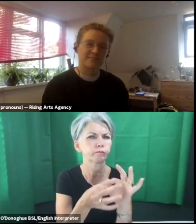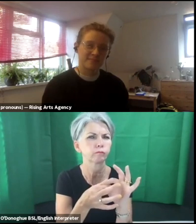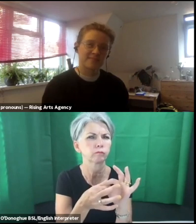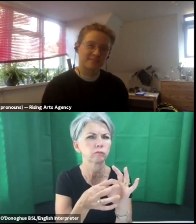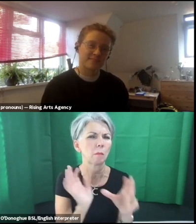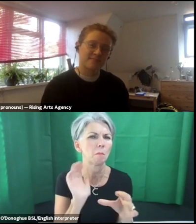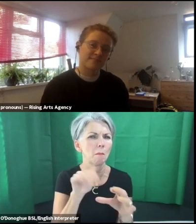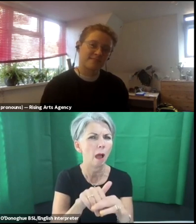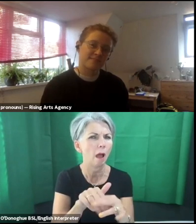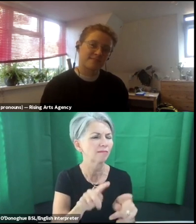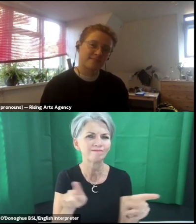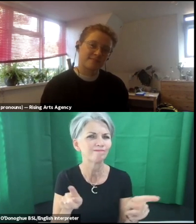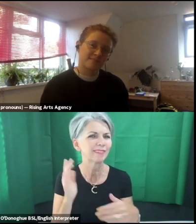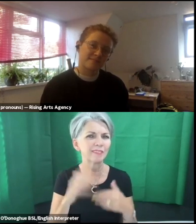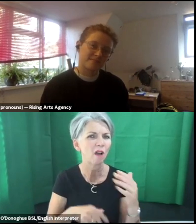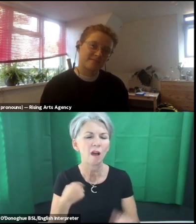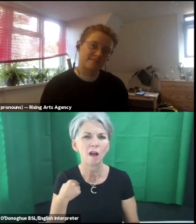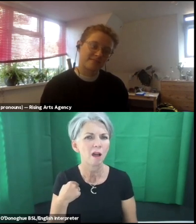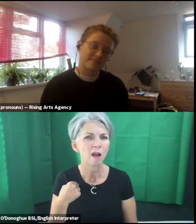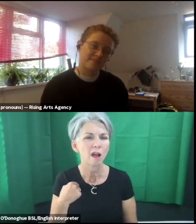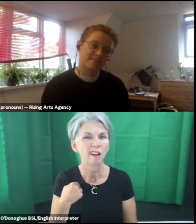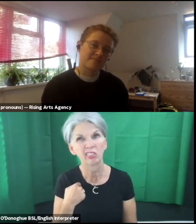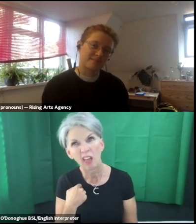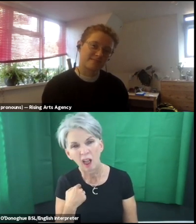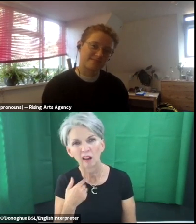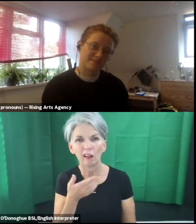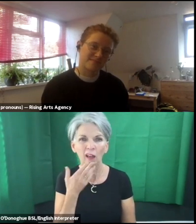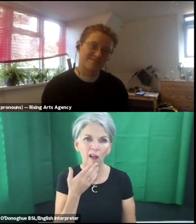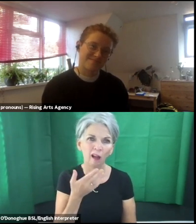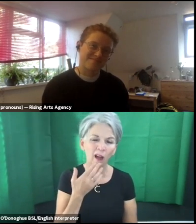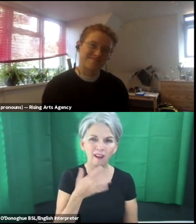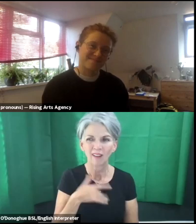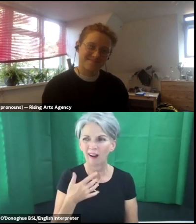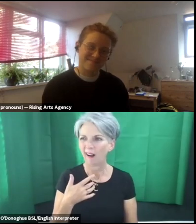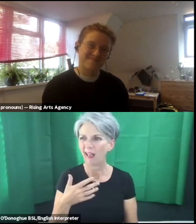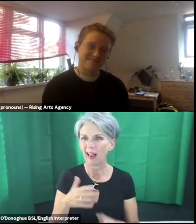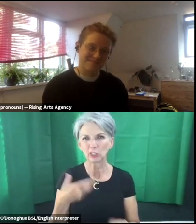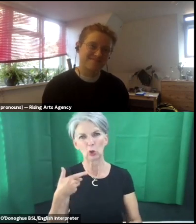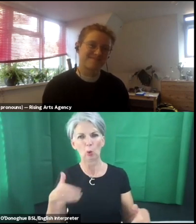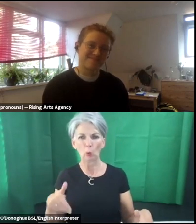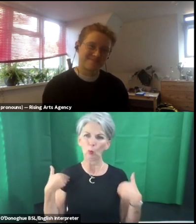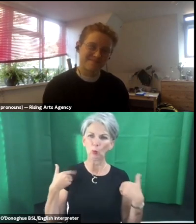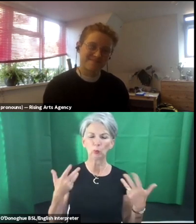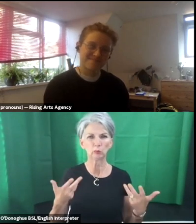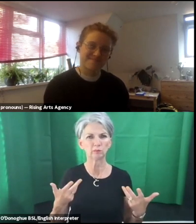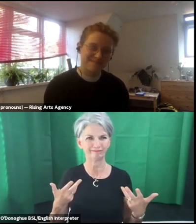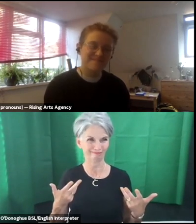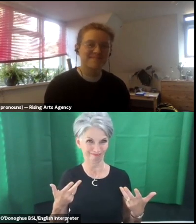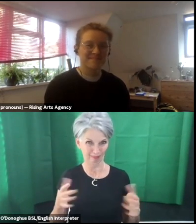And I was bored of doing these things where I felt excluded, bored of doing these things where we didn't win.